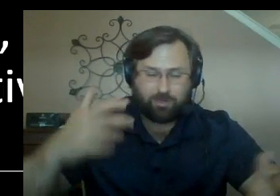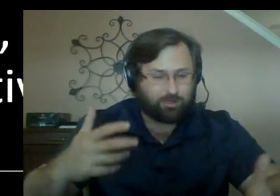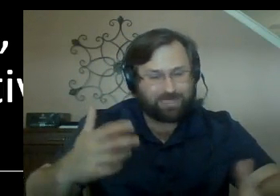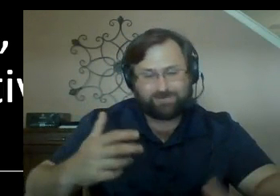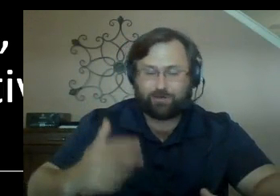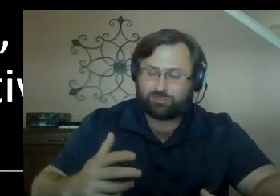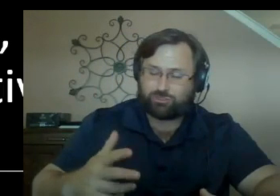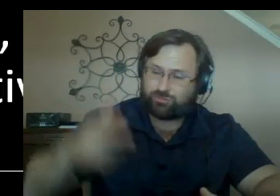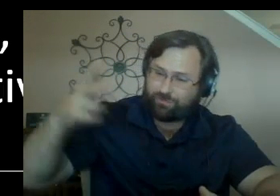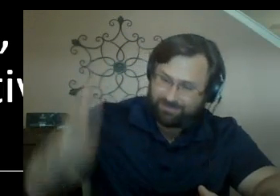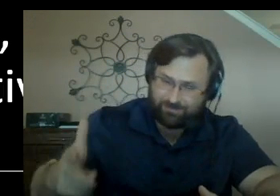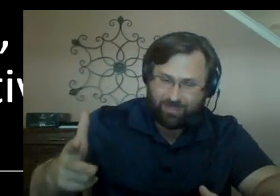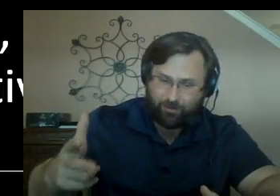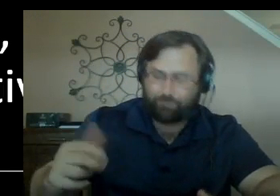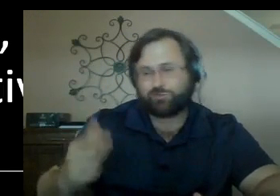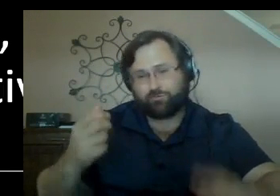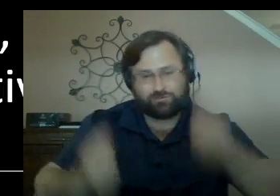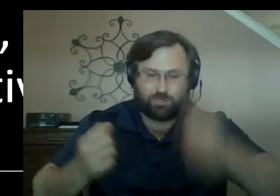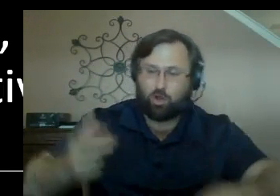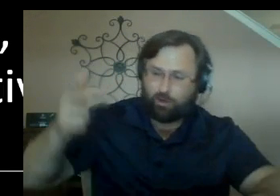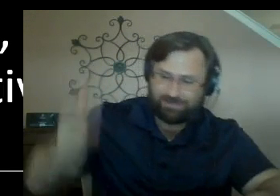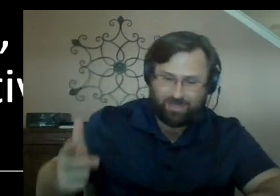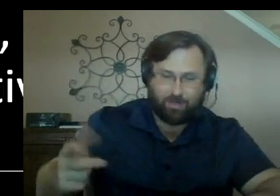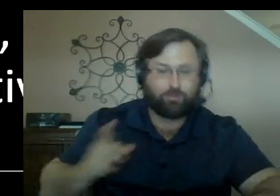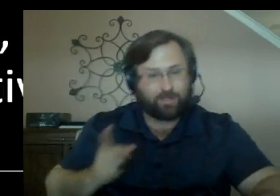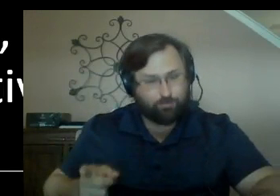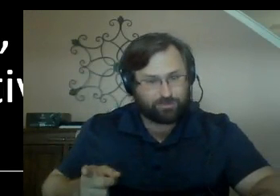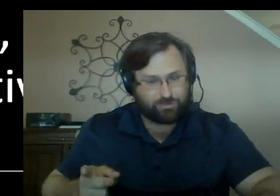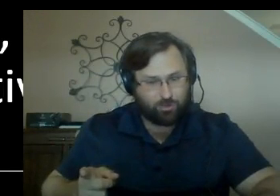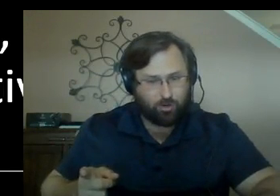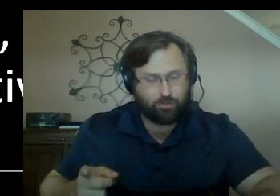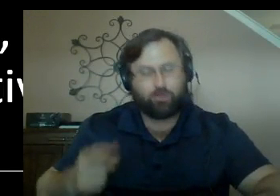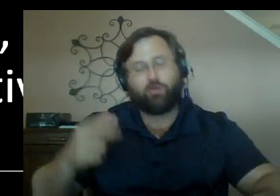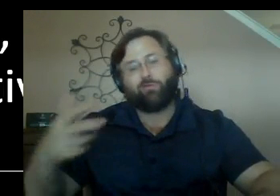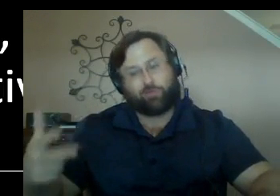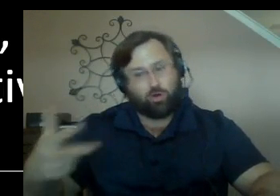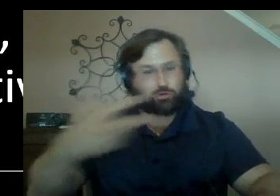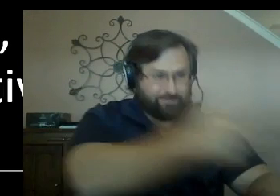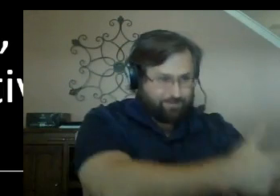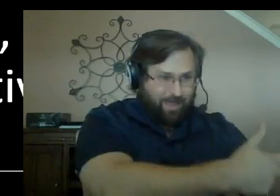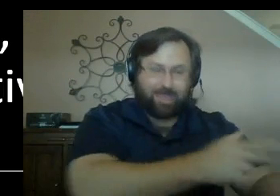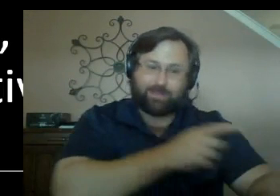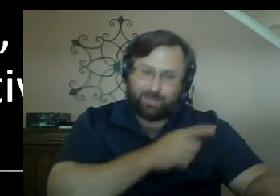call classifiers to show something is there so if you say the car is there then i can point to the car the car drives by then